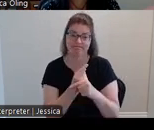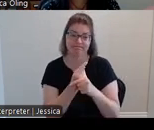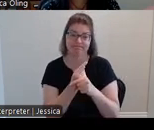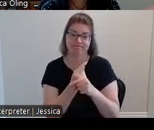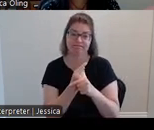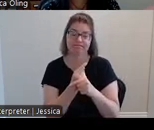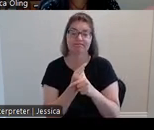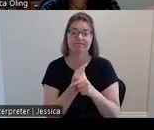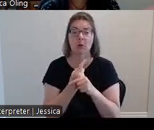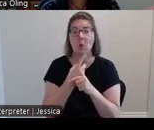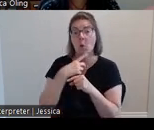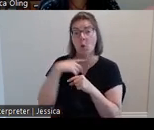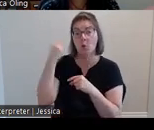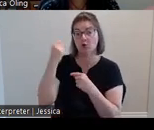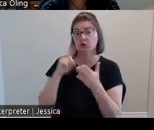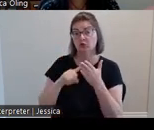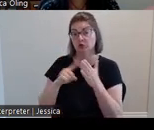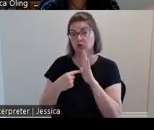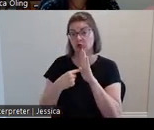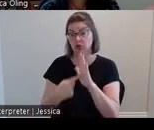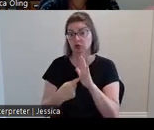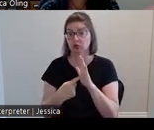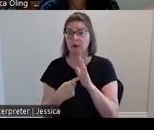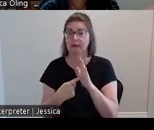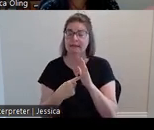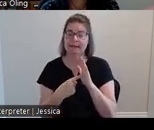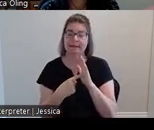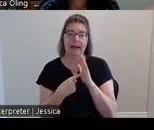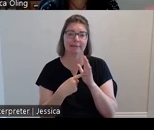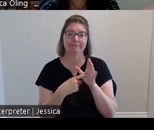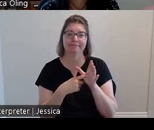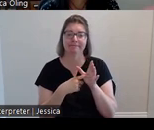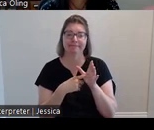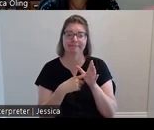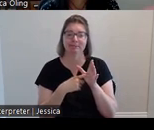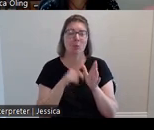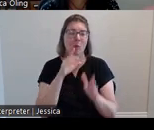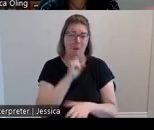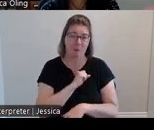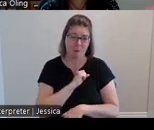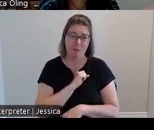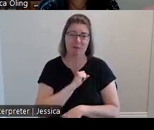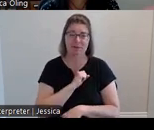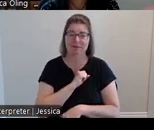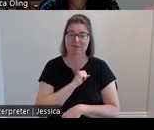that they used to be quite inaccurate more than, um, half, I think, in the one study that was from,